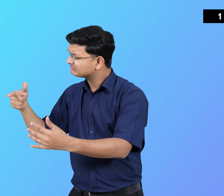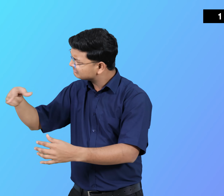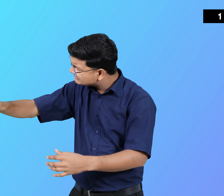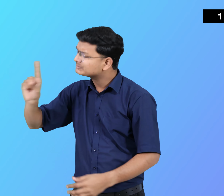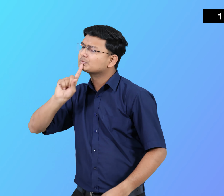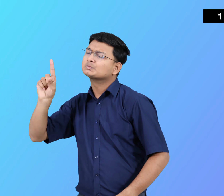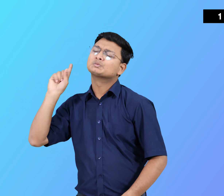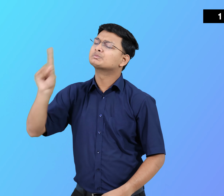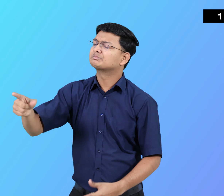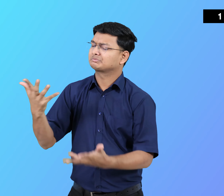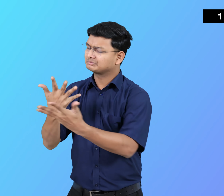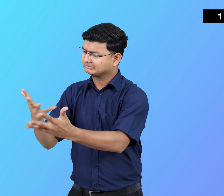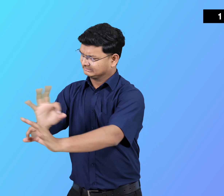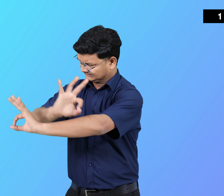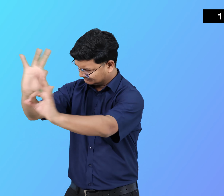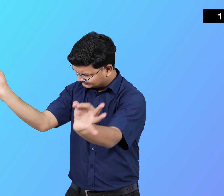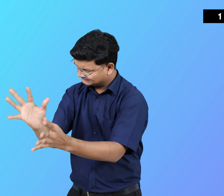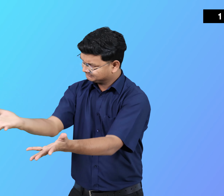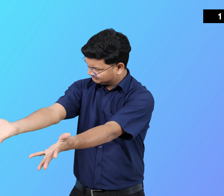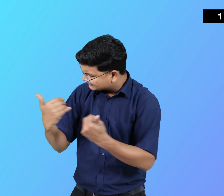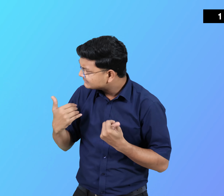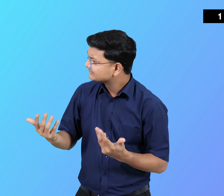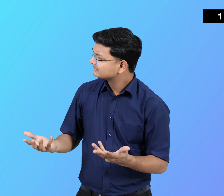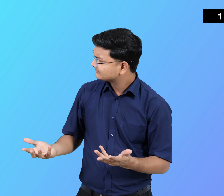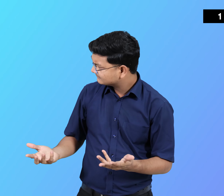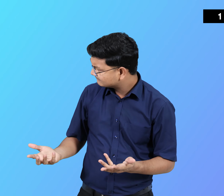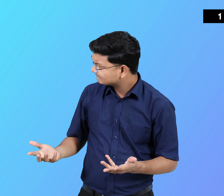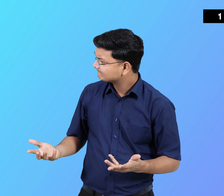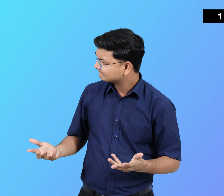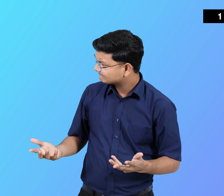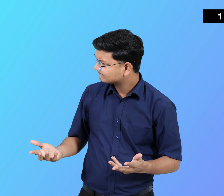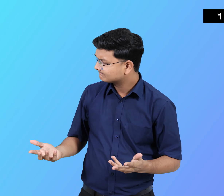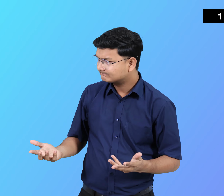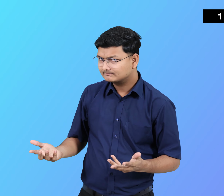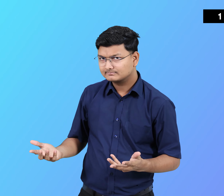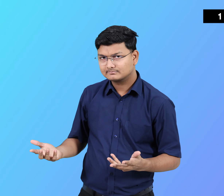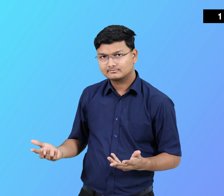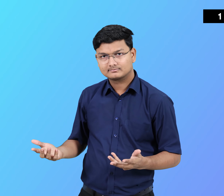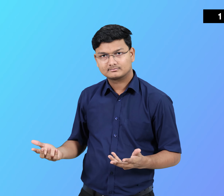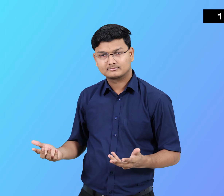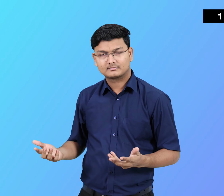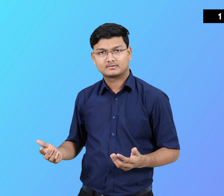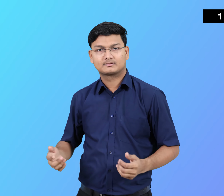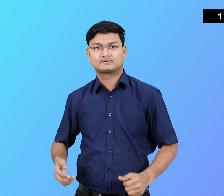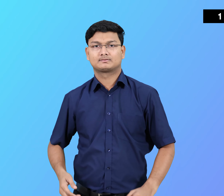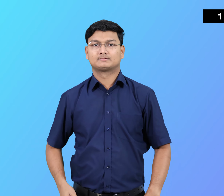Give my men all your valuables, and they will bring them back to me.’”